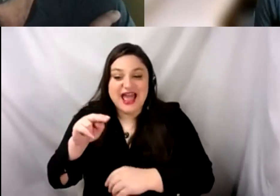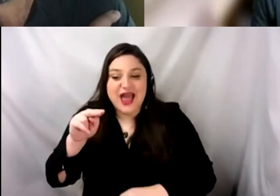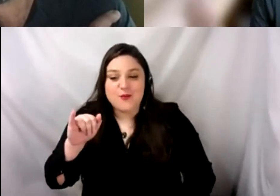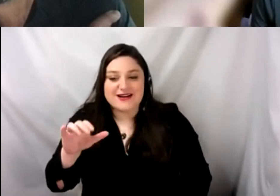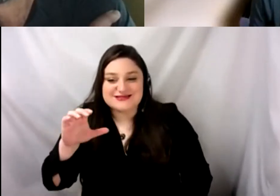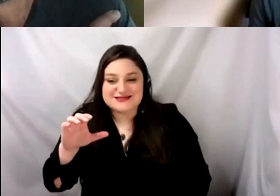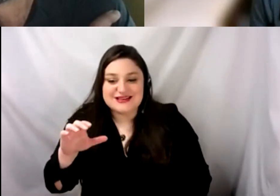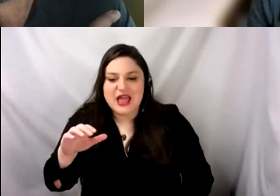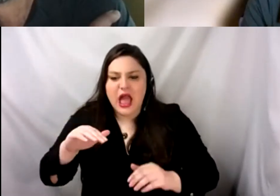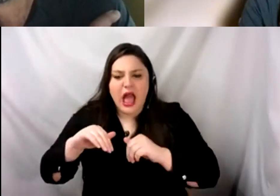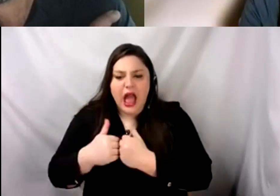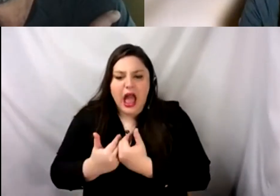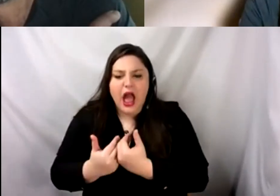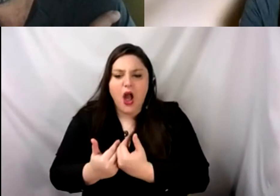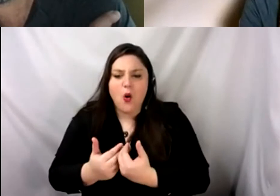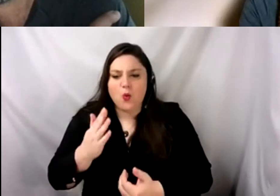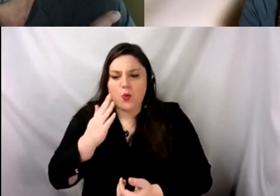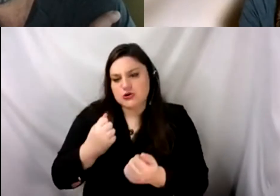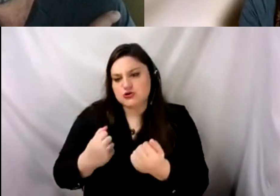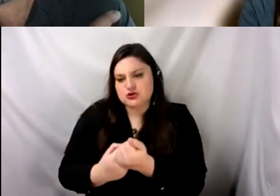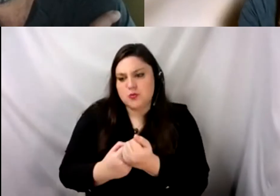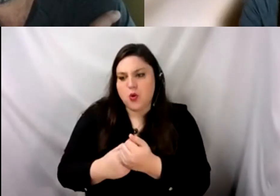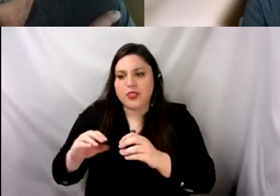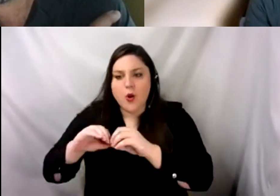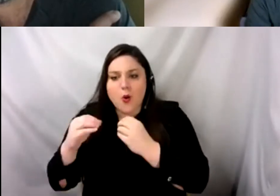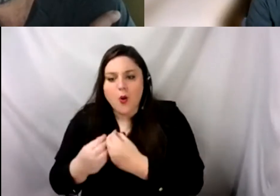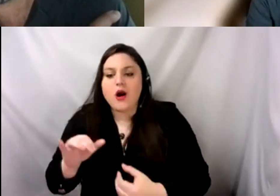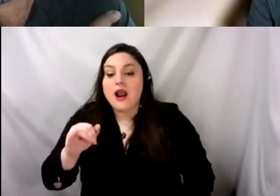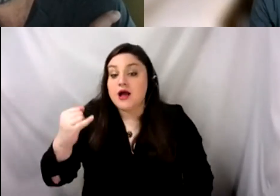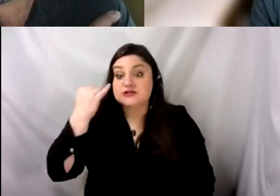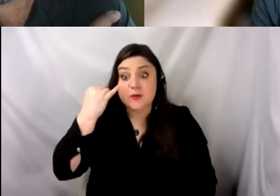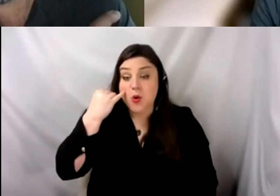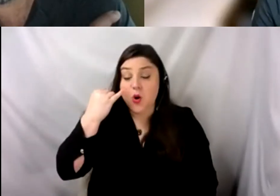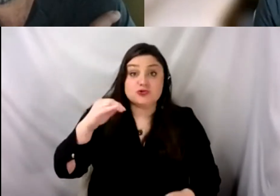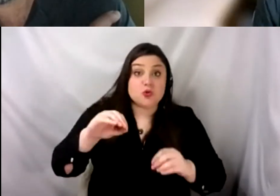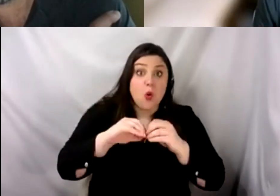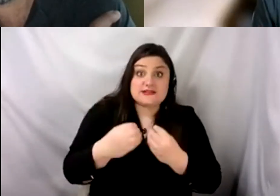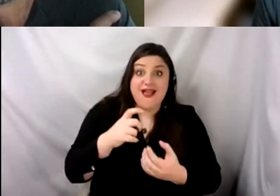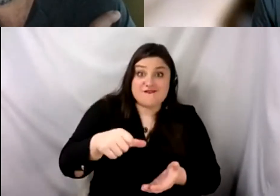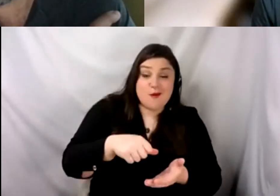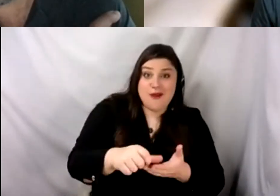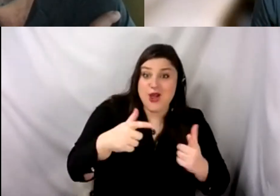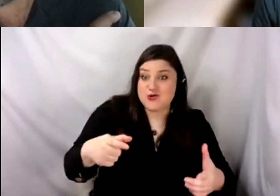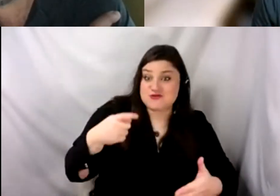has to pay a hefty fine, is there a way to get support?